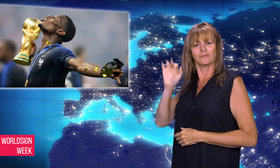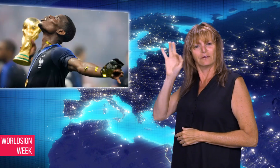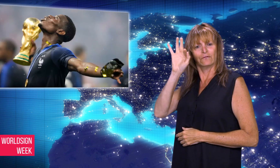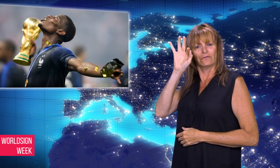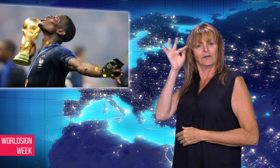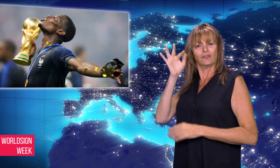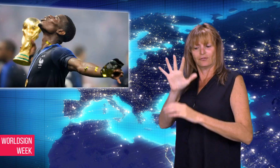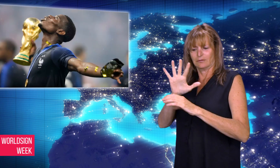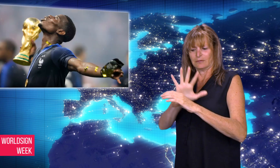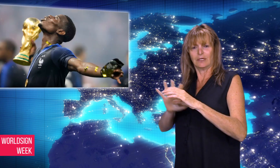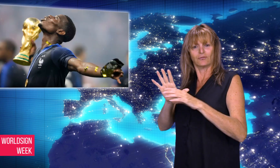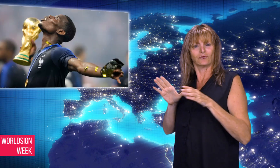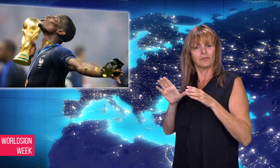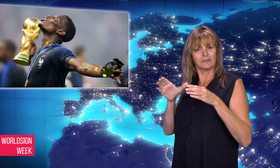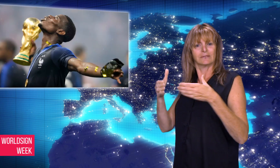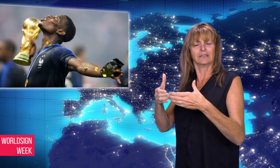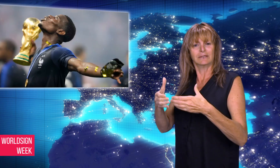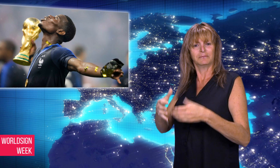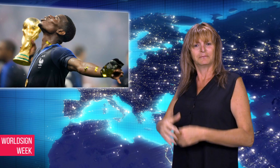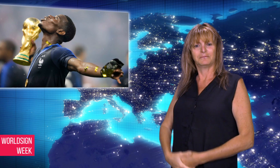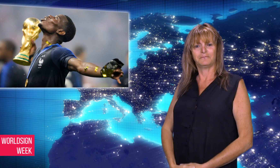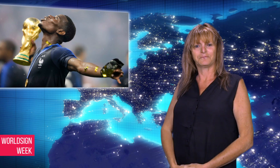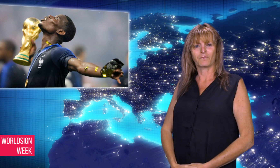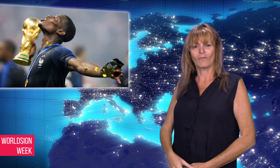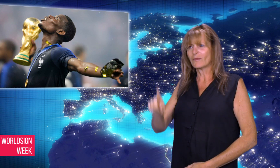French player said “Our children are